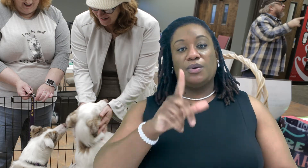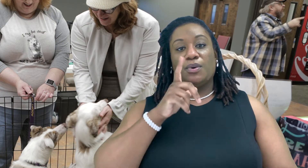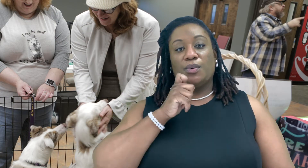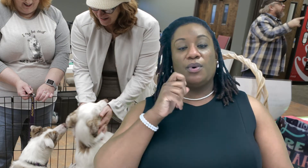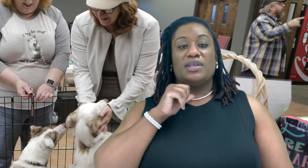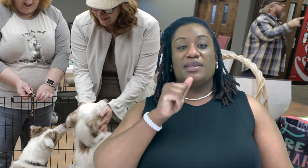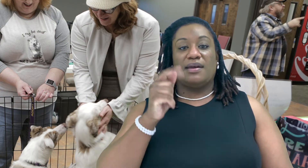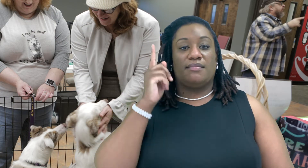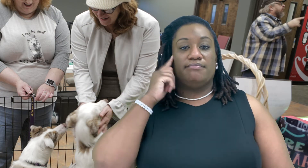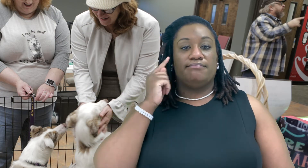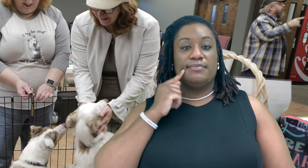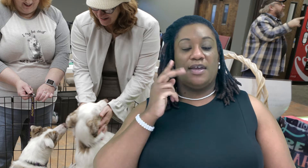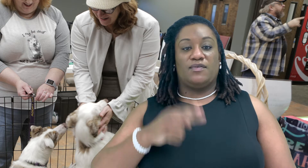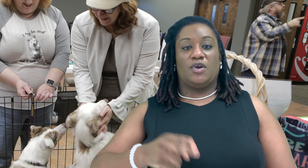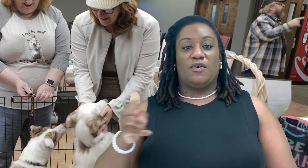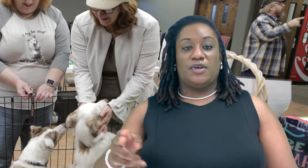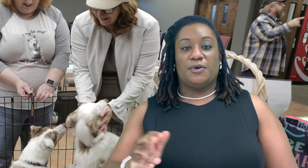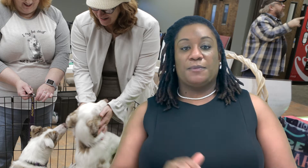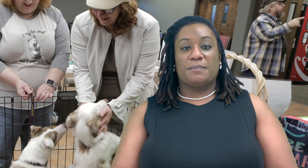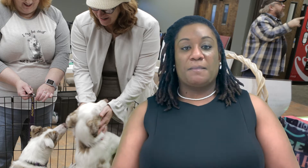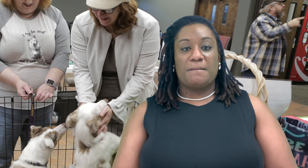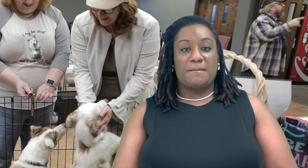to others who do not have a hearing loss.